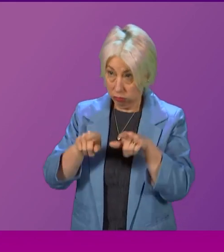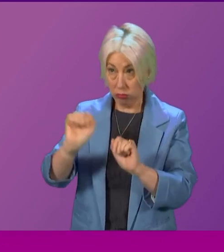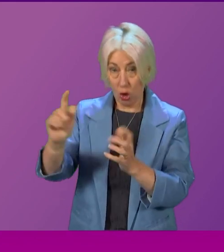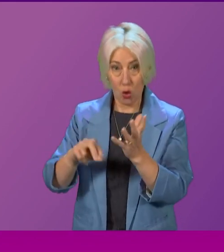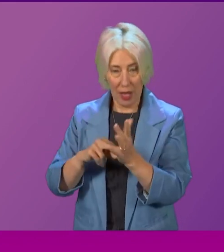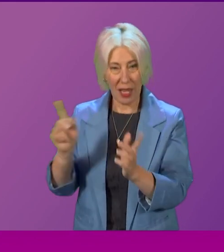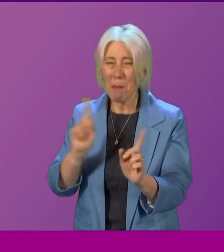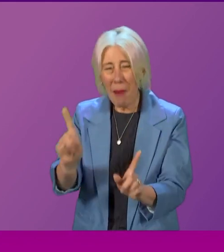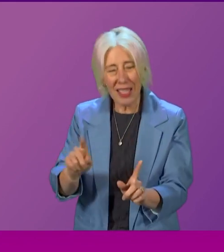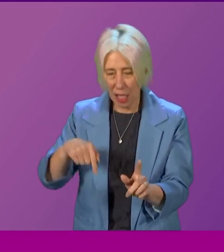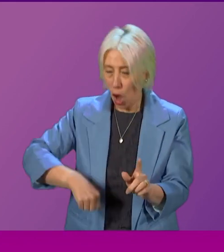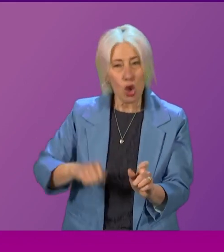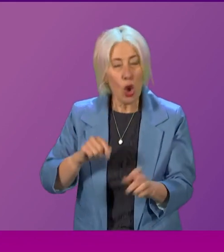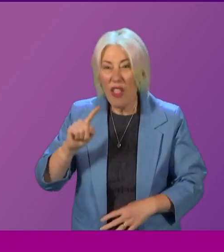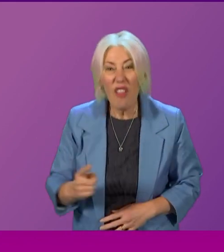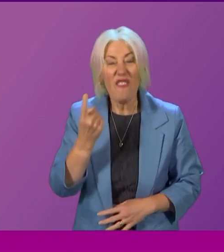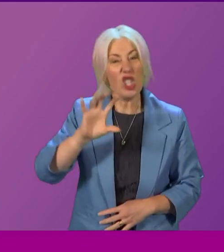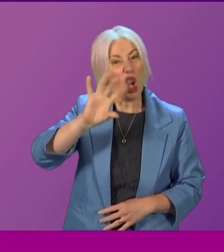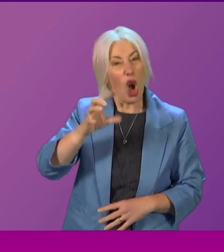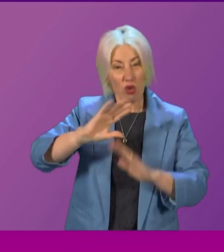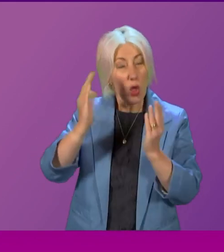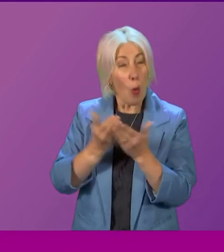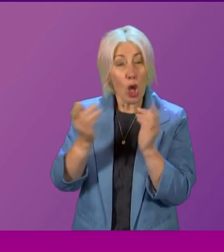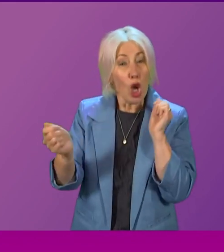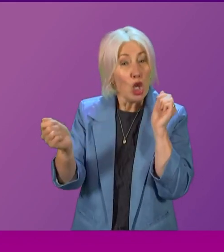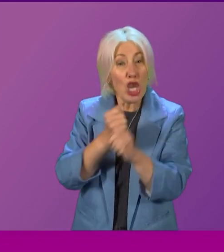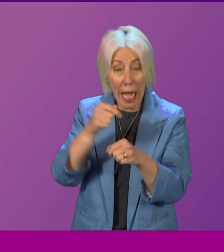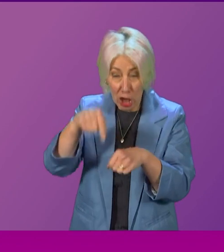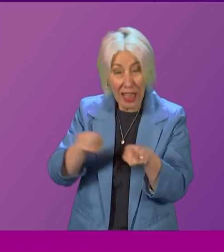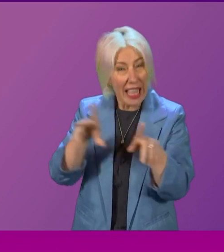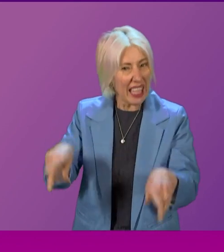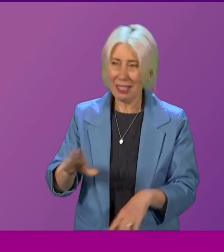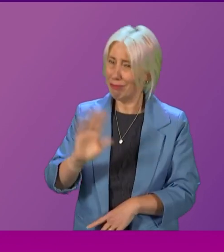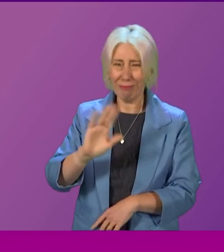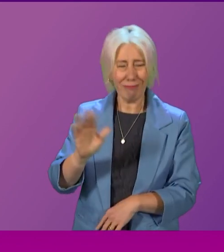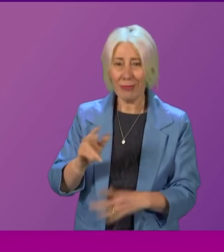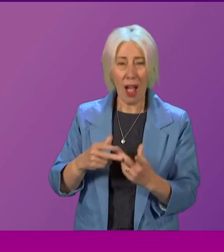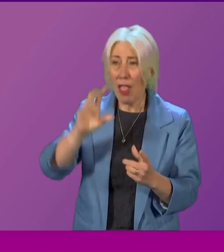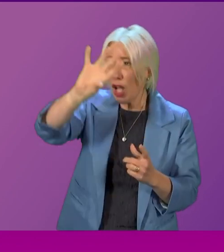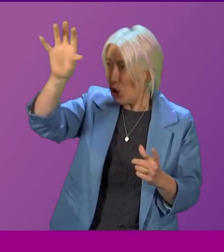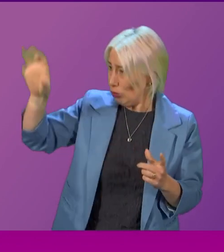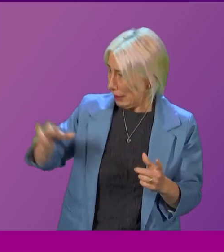Scotland is not the first country in the world to make changes of this nature; many others have done so.